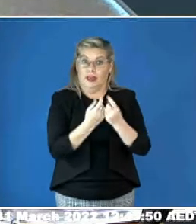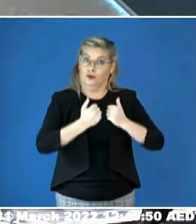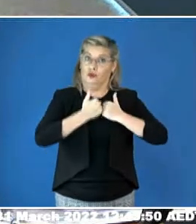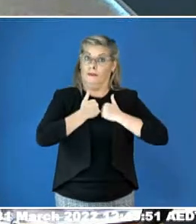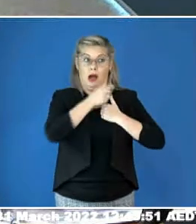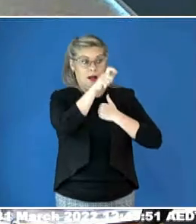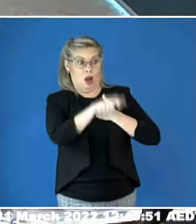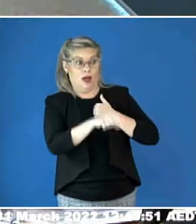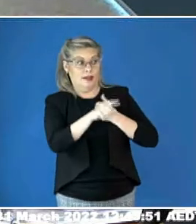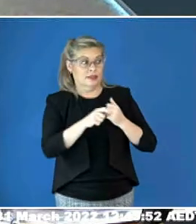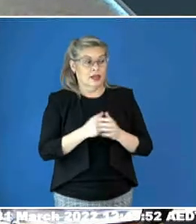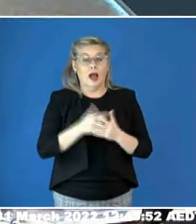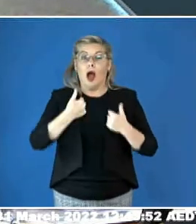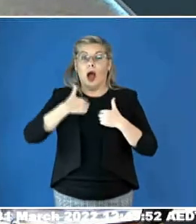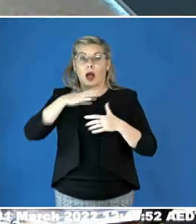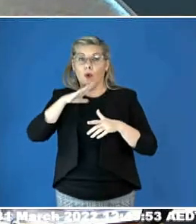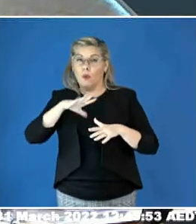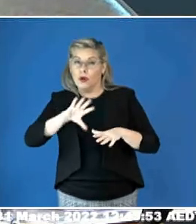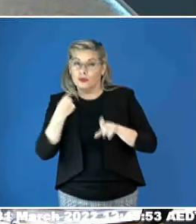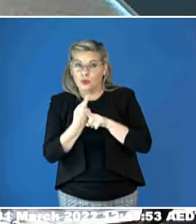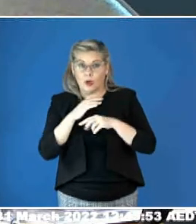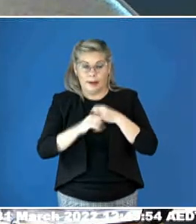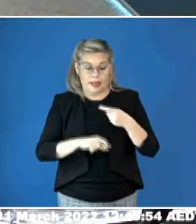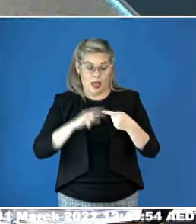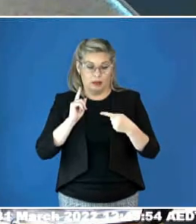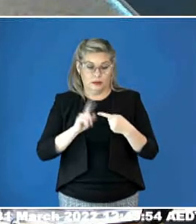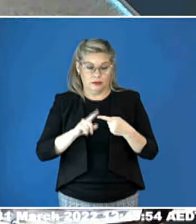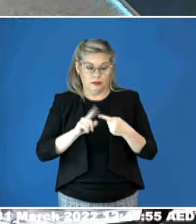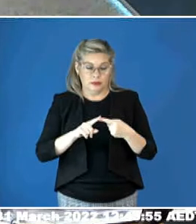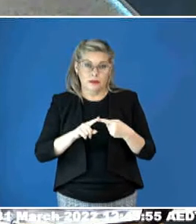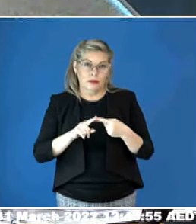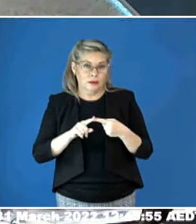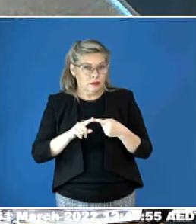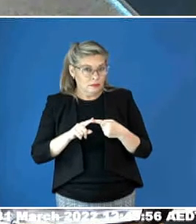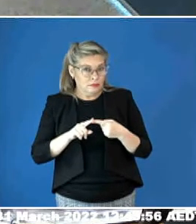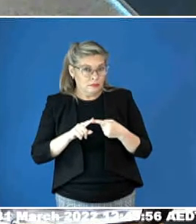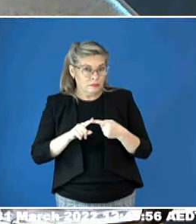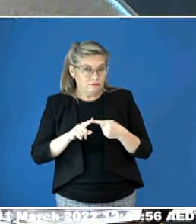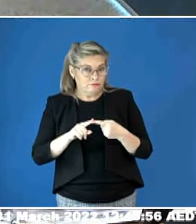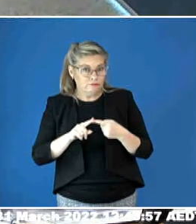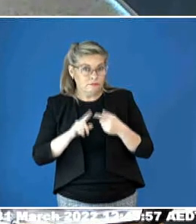In relation to the question about whether or not Anglicare suggested to